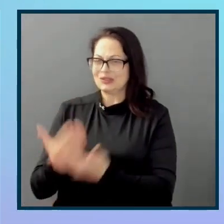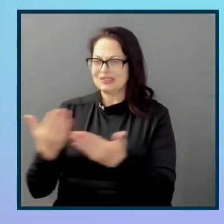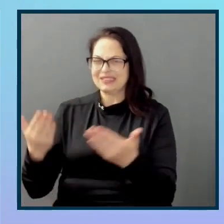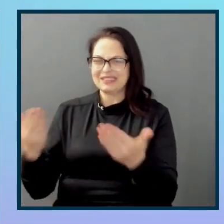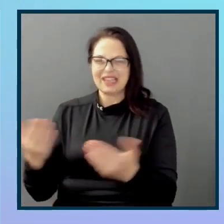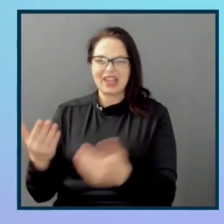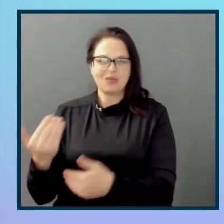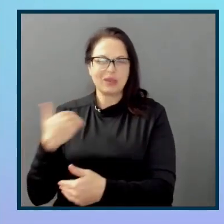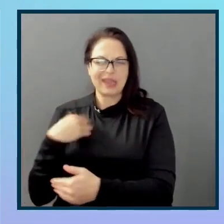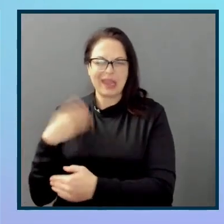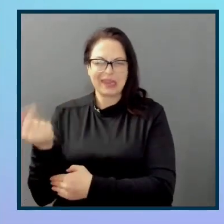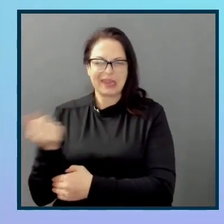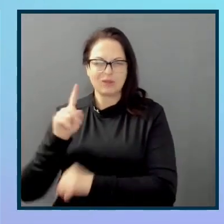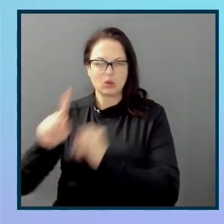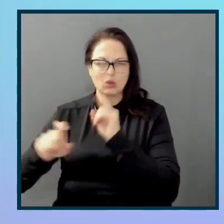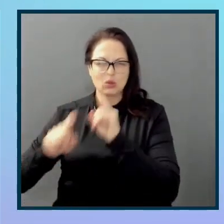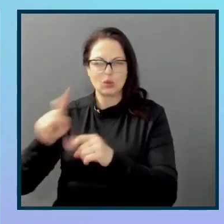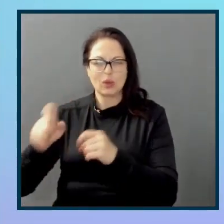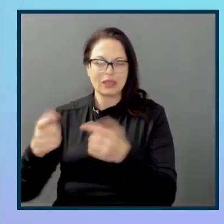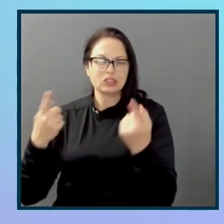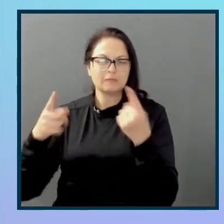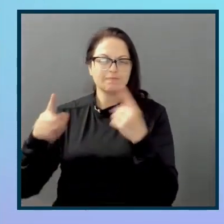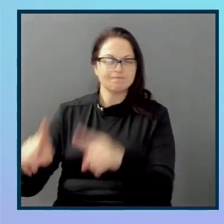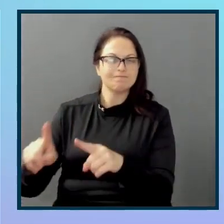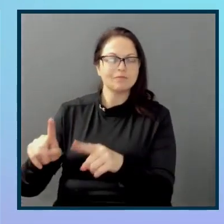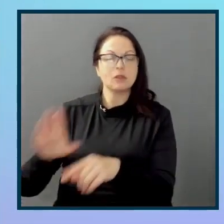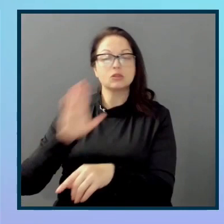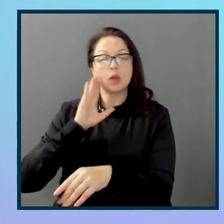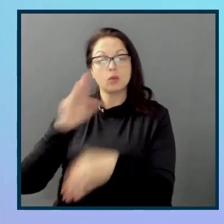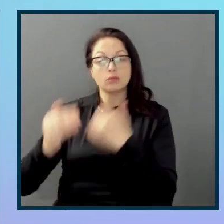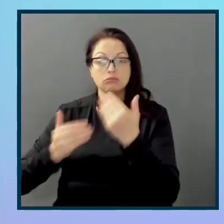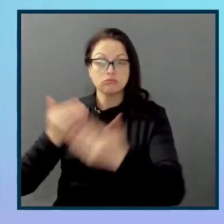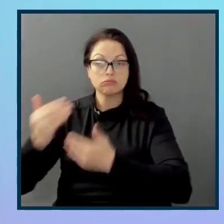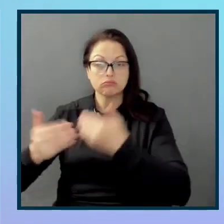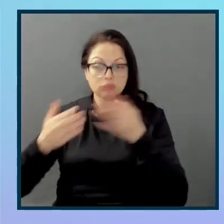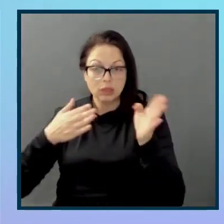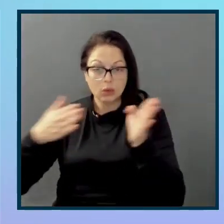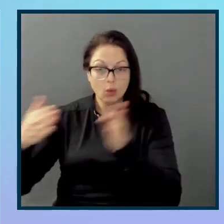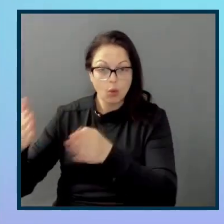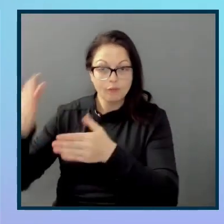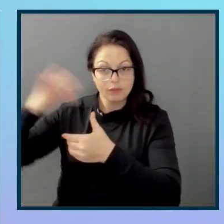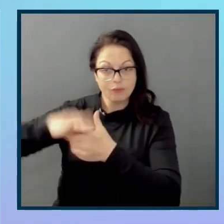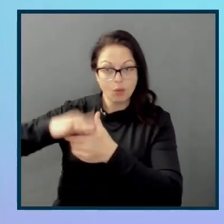I'm going to go through these in the order in which everybody has voted for them.